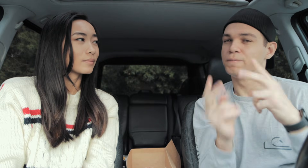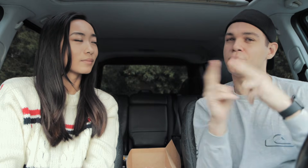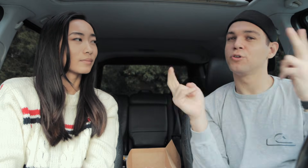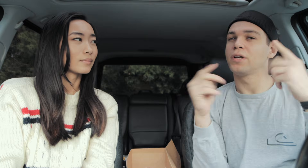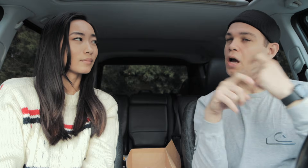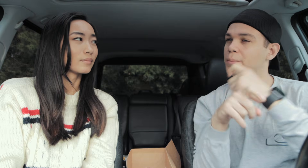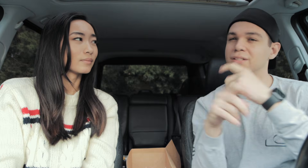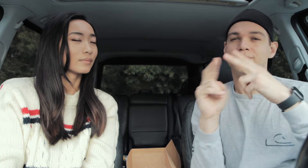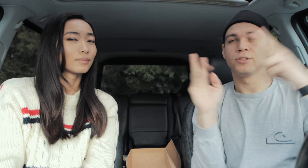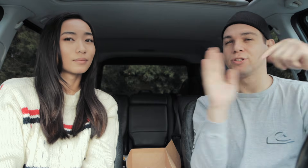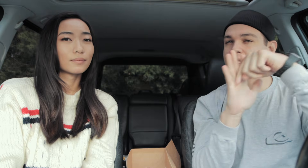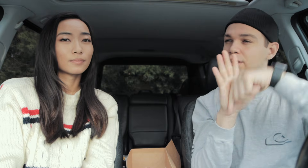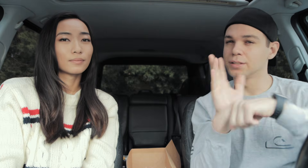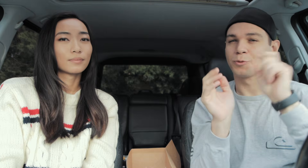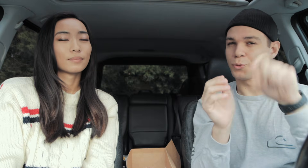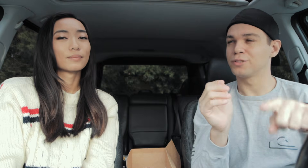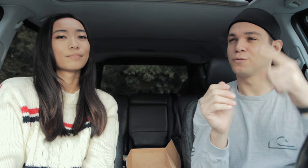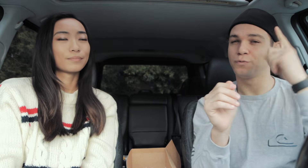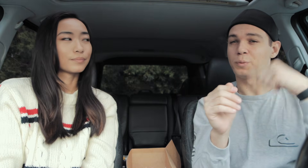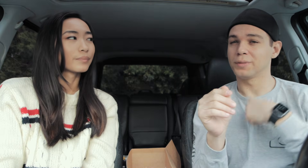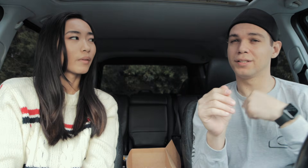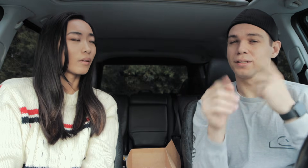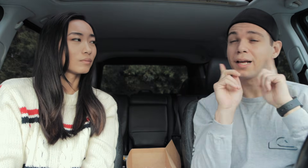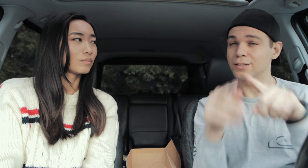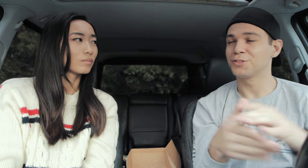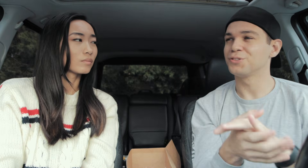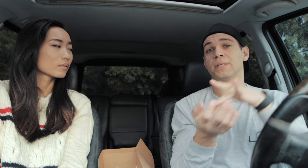it's a very complicated, ver deep question for me to answer